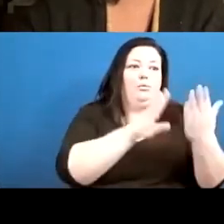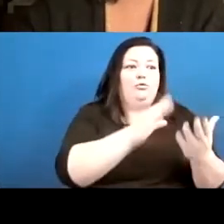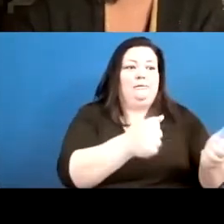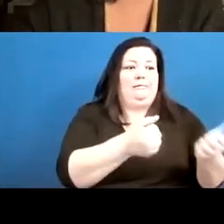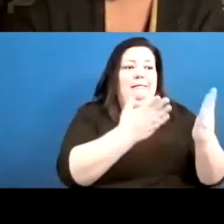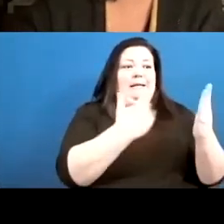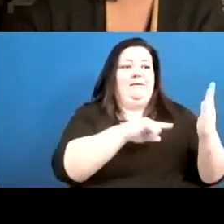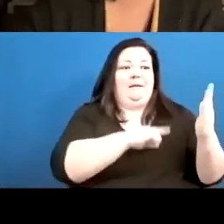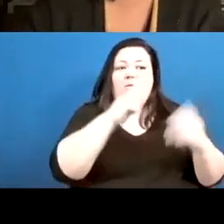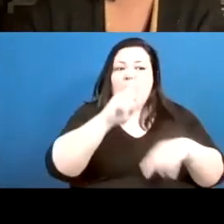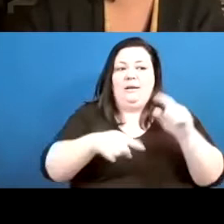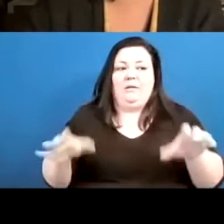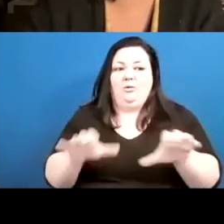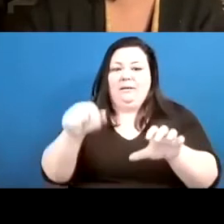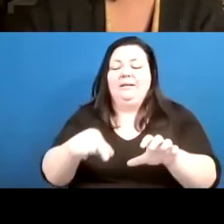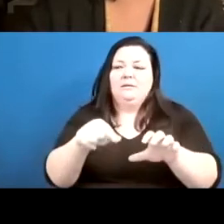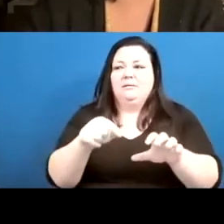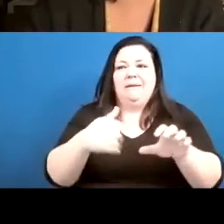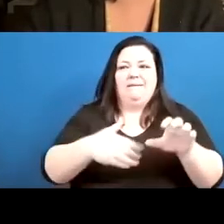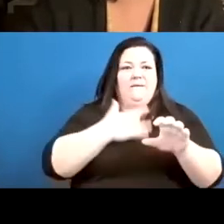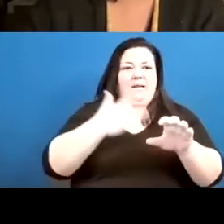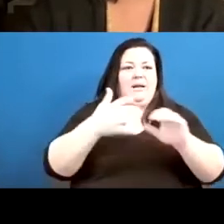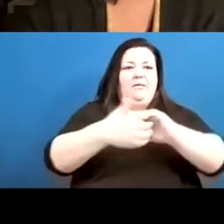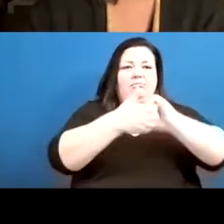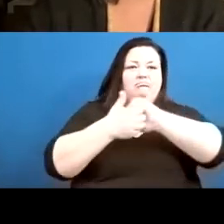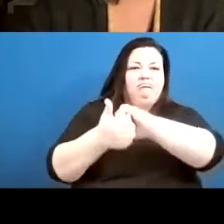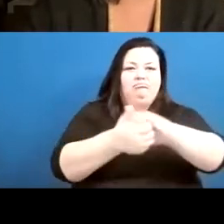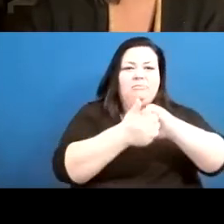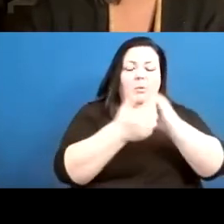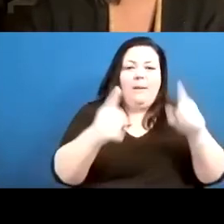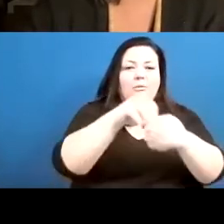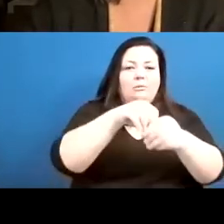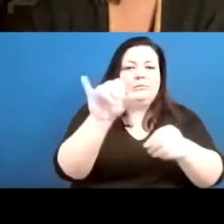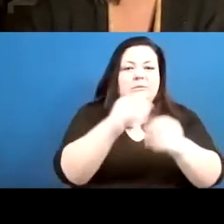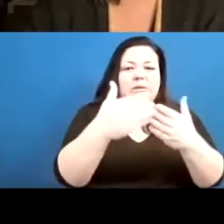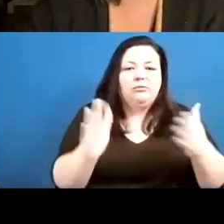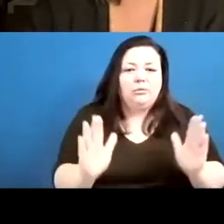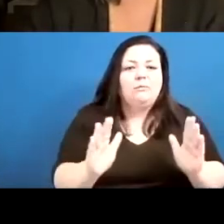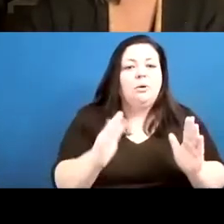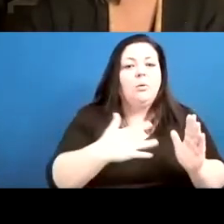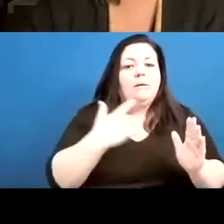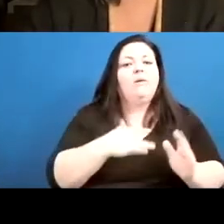of togetherness that you get when you're all in a room together, and we find that the chat really helps